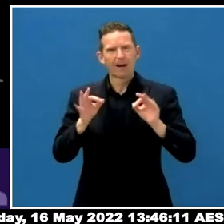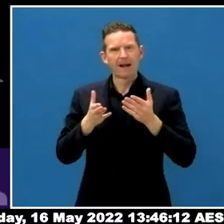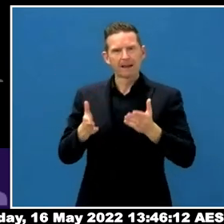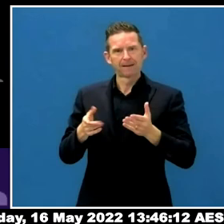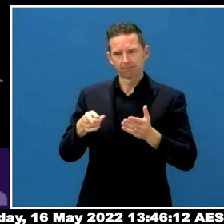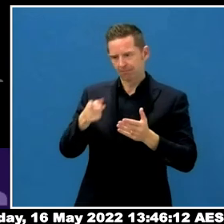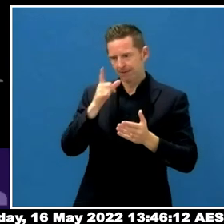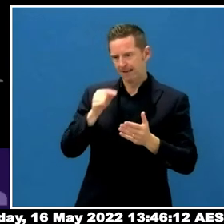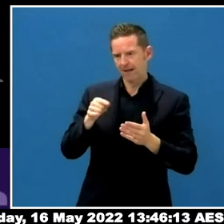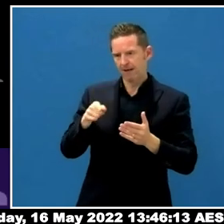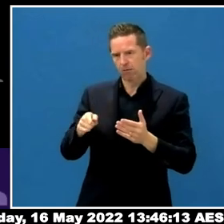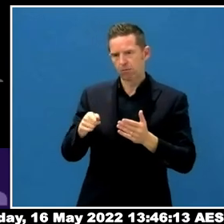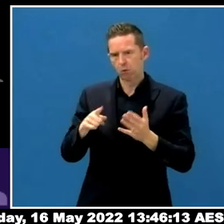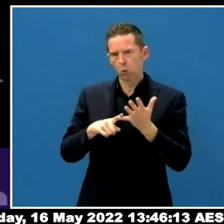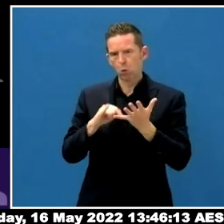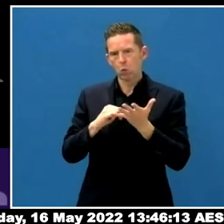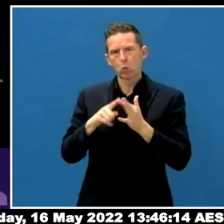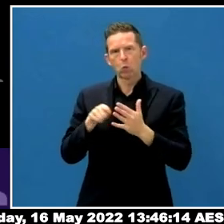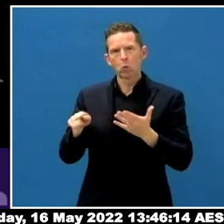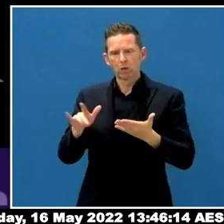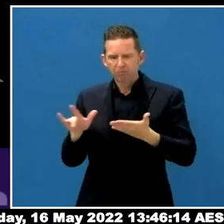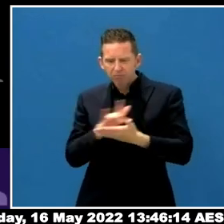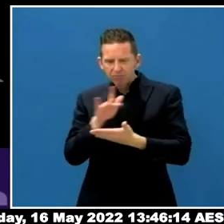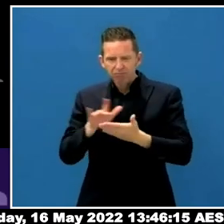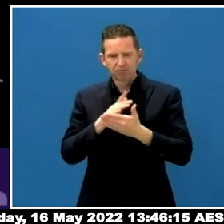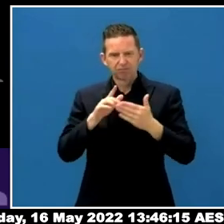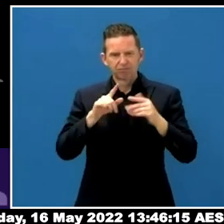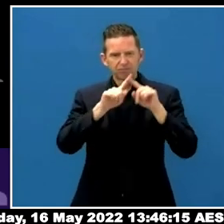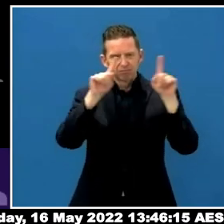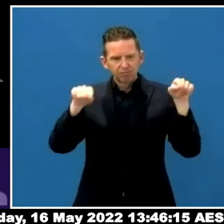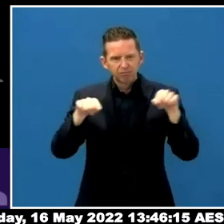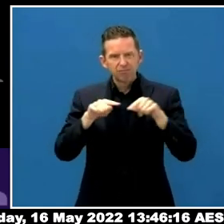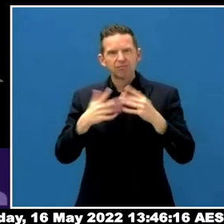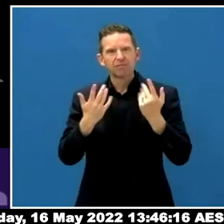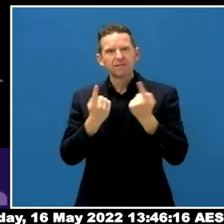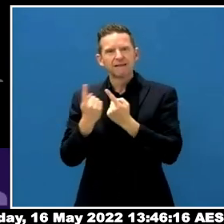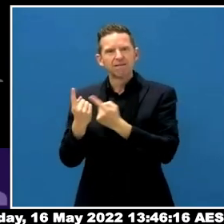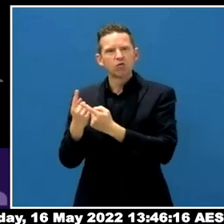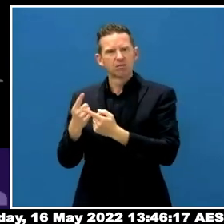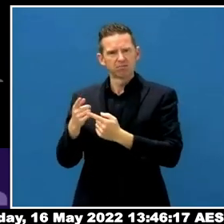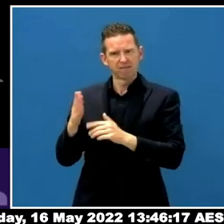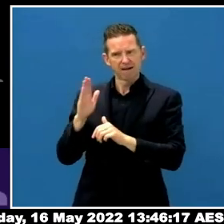alternative communication devices, his AAC device, his iPad, for example. Was that your observation? LILLY: Absolutely.